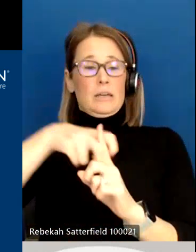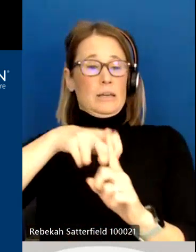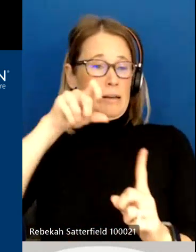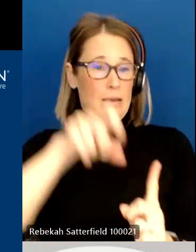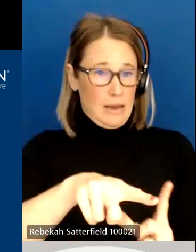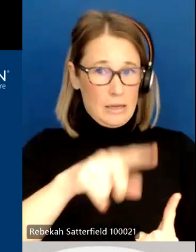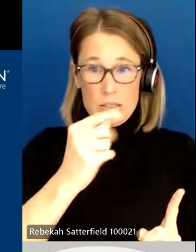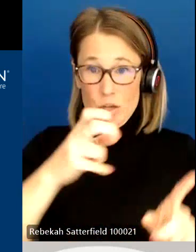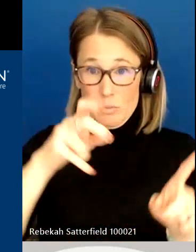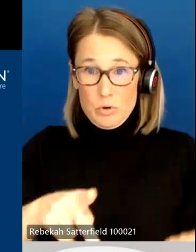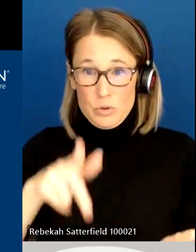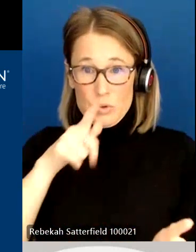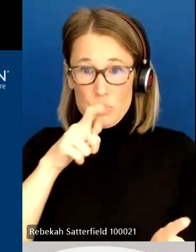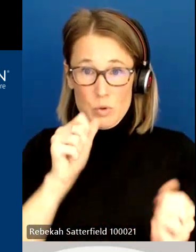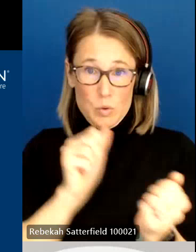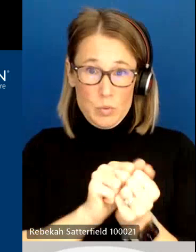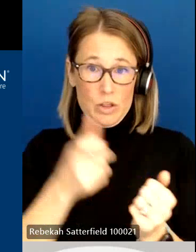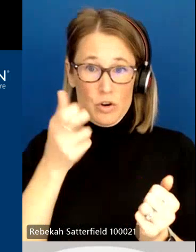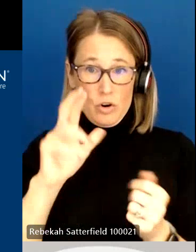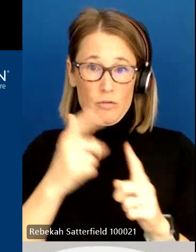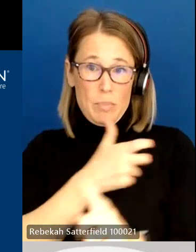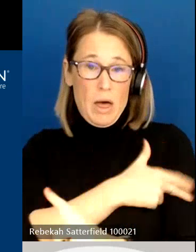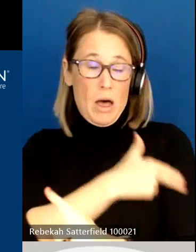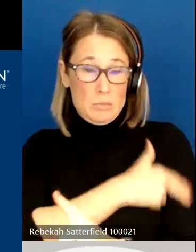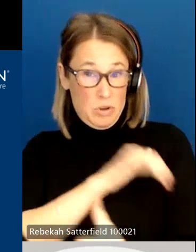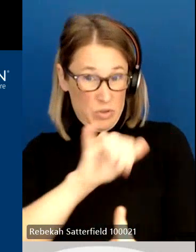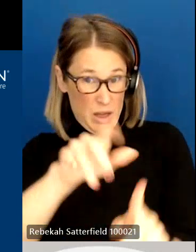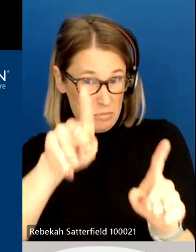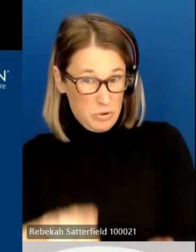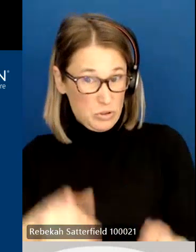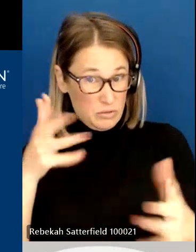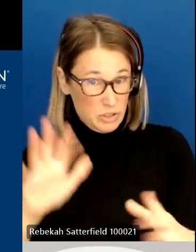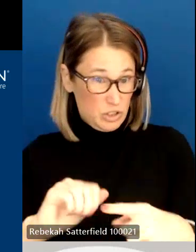you know accompanying her from the hospital whether that person had been vetted or tested